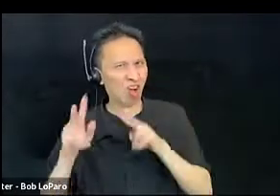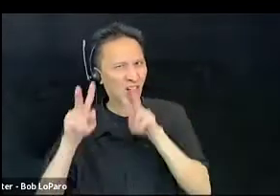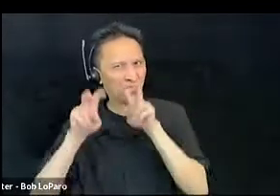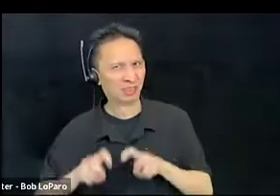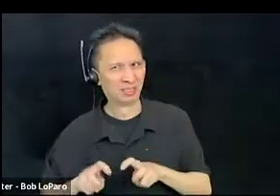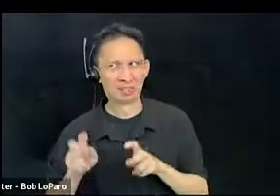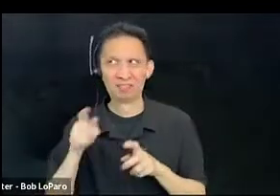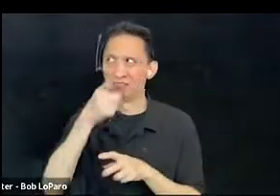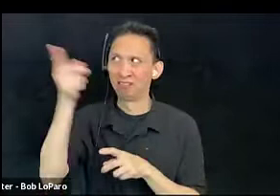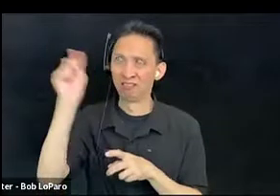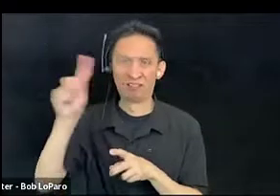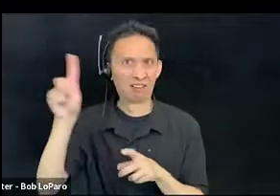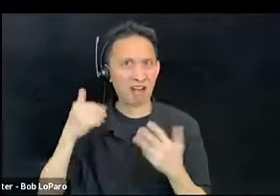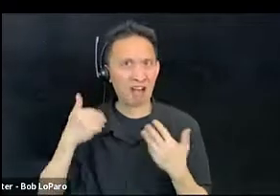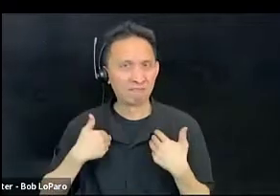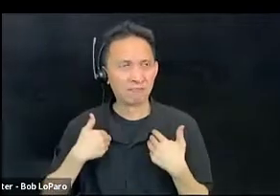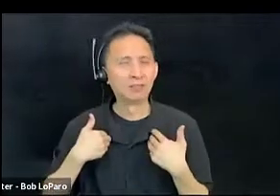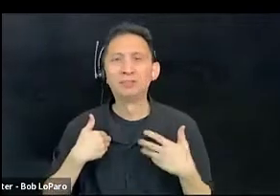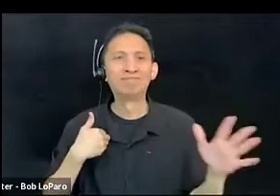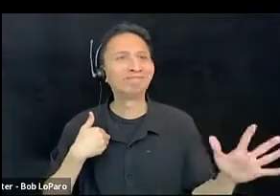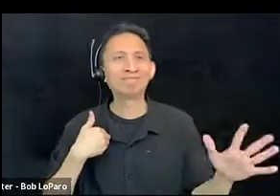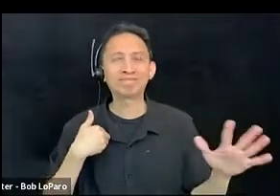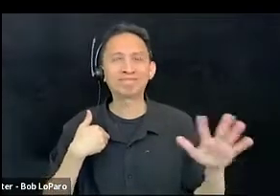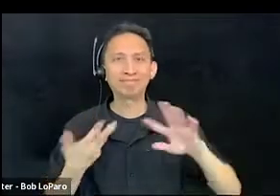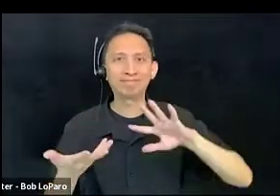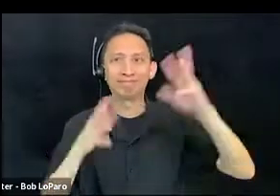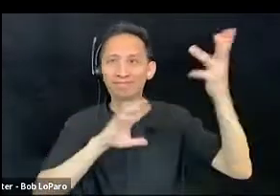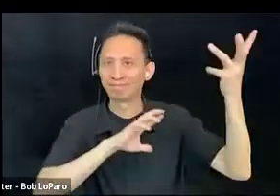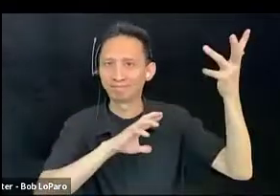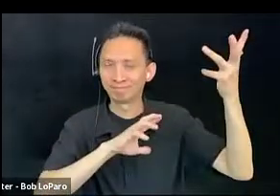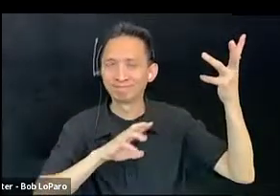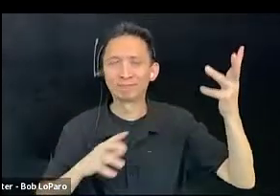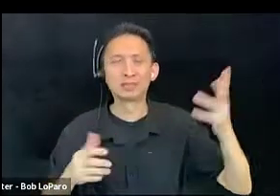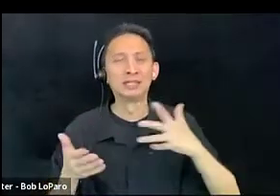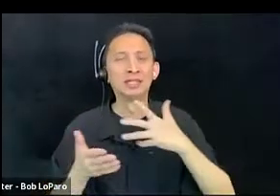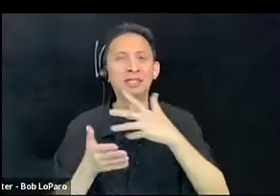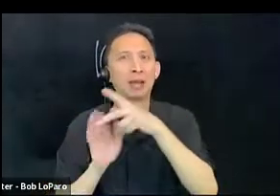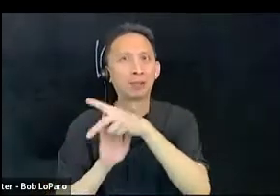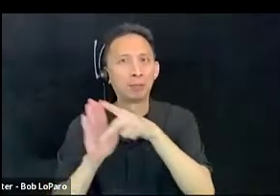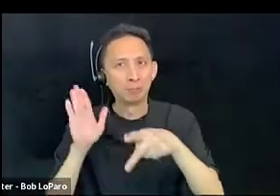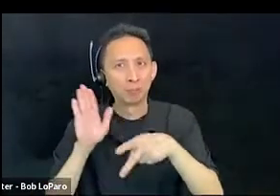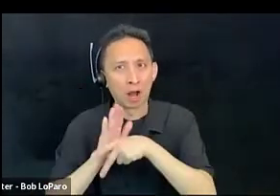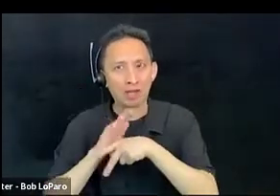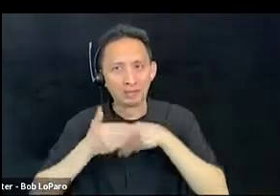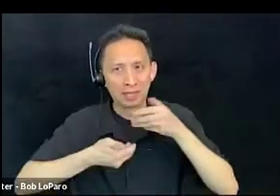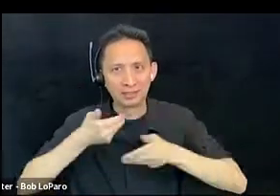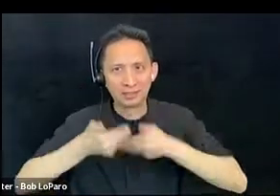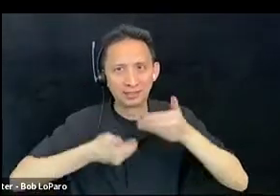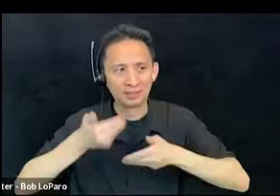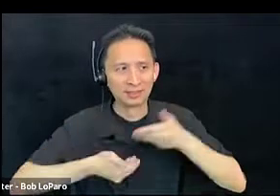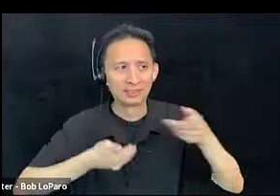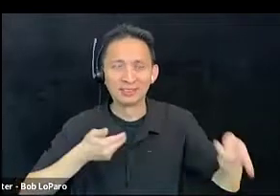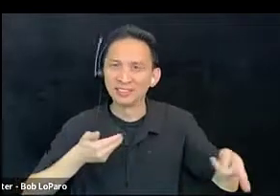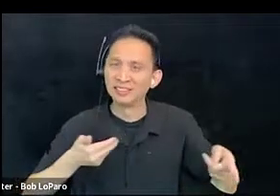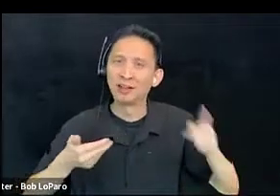because what it means is that some of the protocol for assessment of CVI, as we get higher up into phase three,